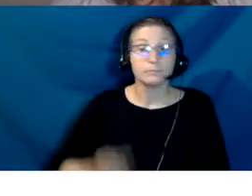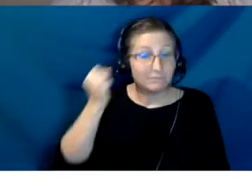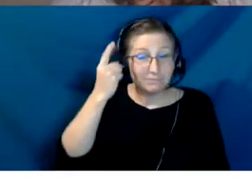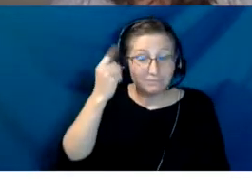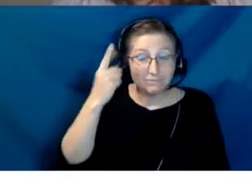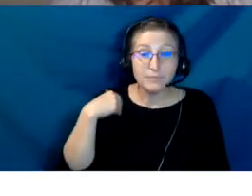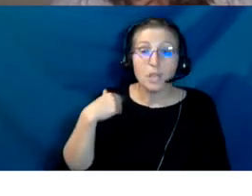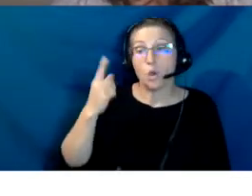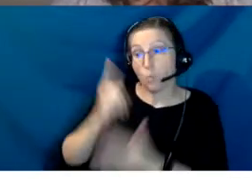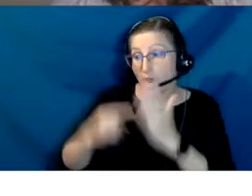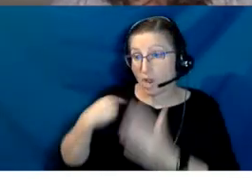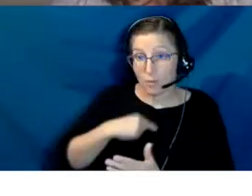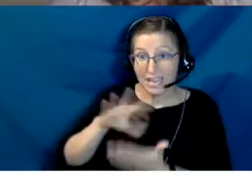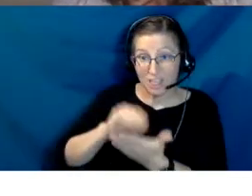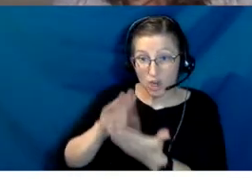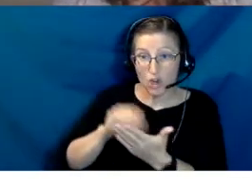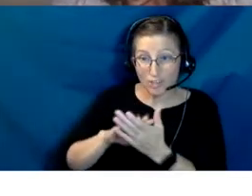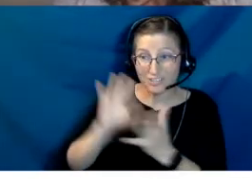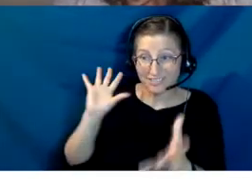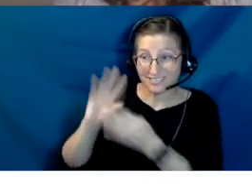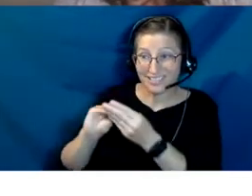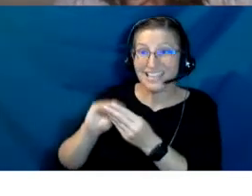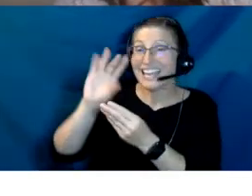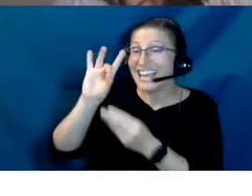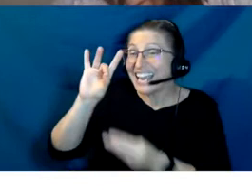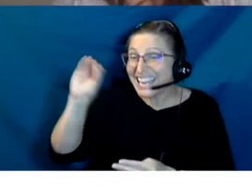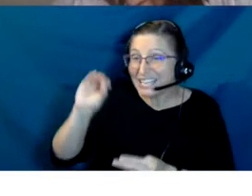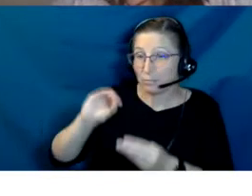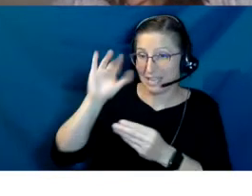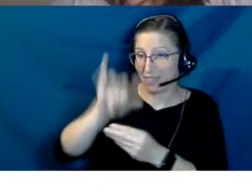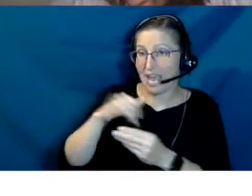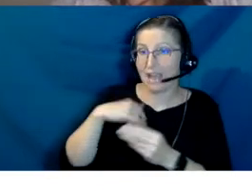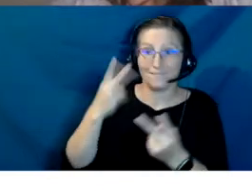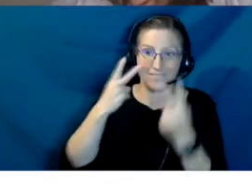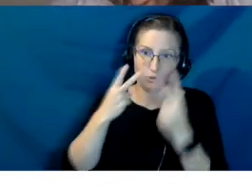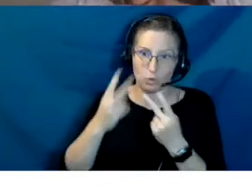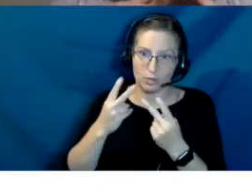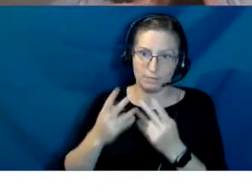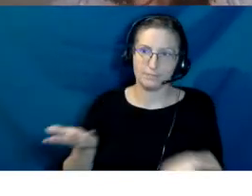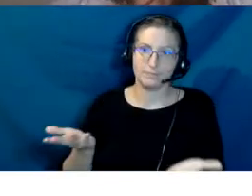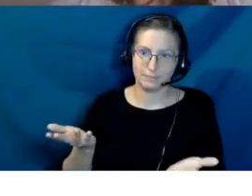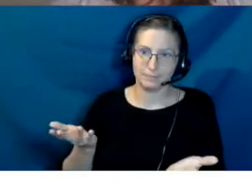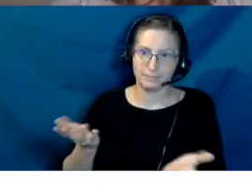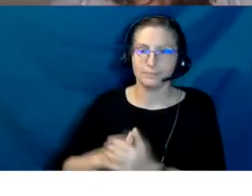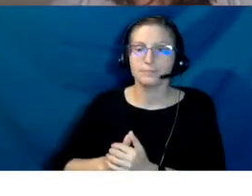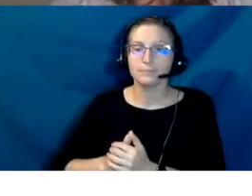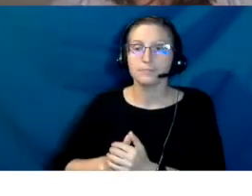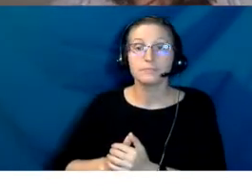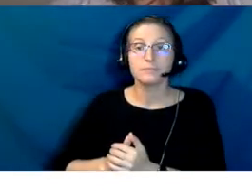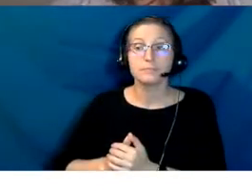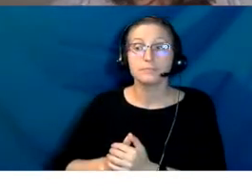of what we learn is actually done visually. And if you have a student who is dependent